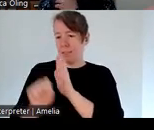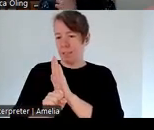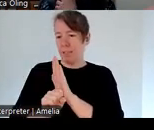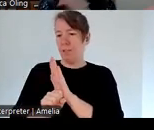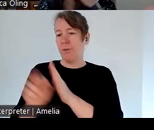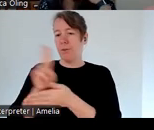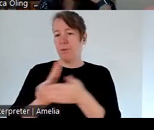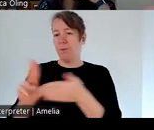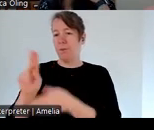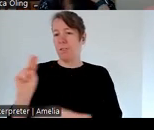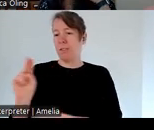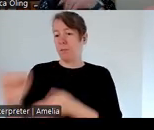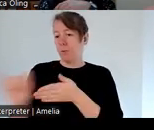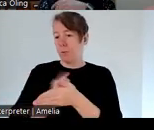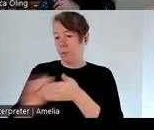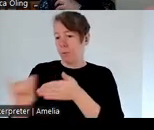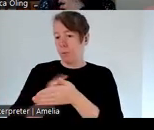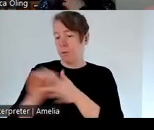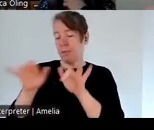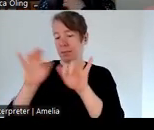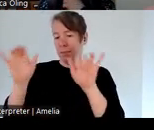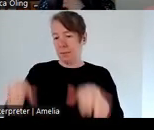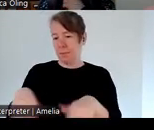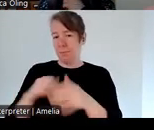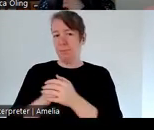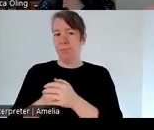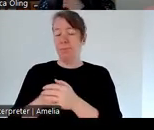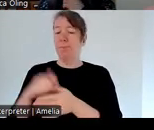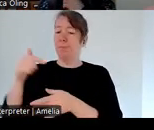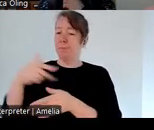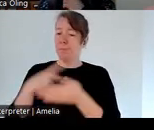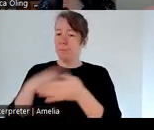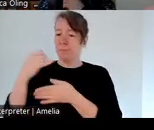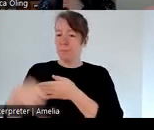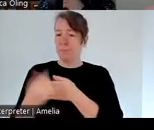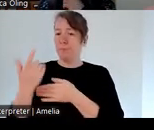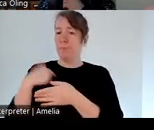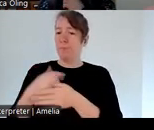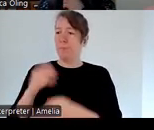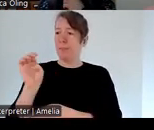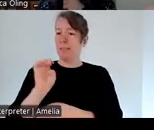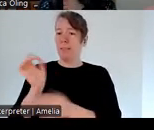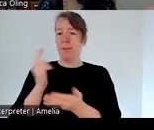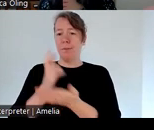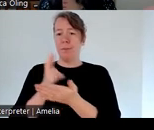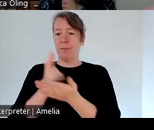and we worked on a project, um, about database and e-resource procurement processes.